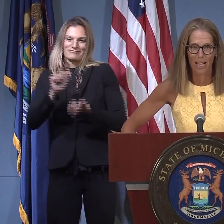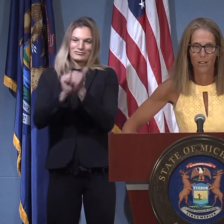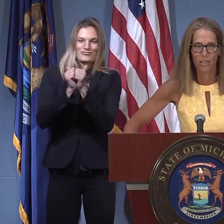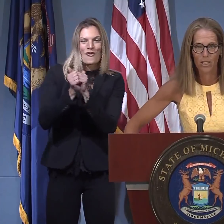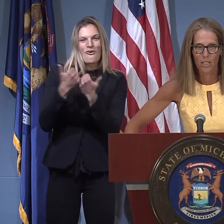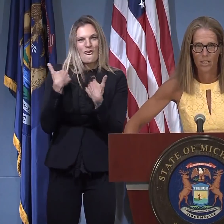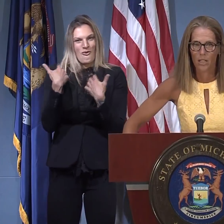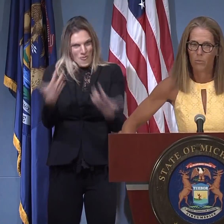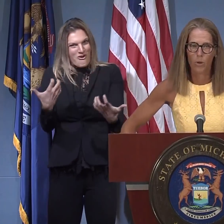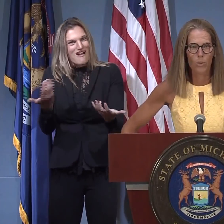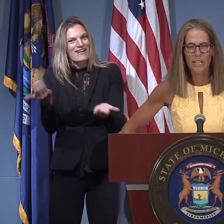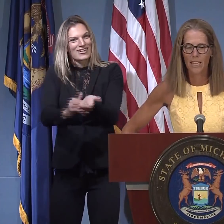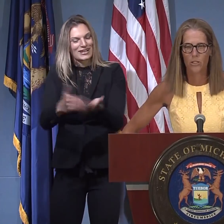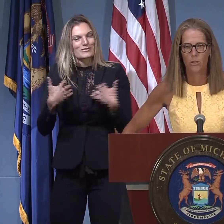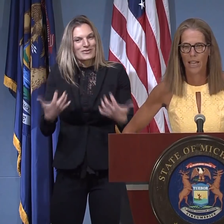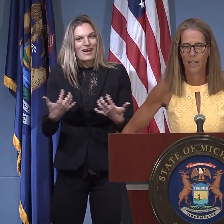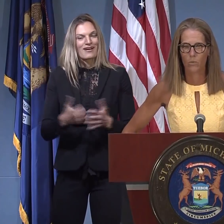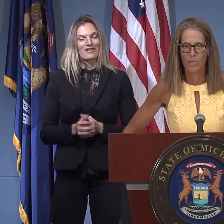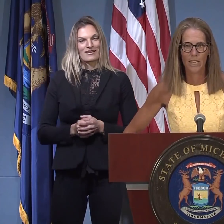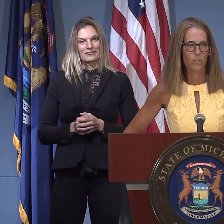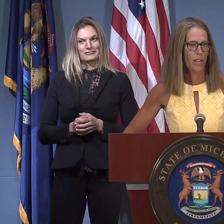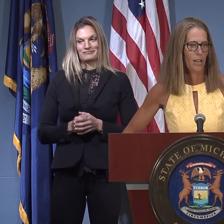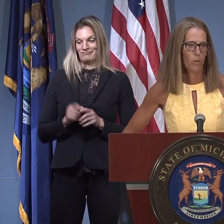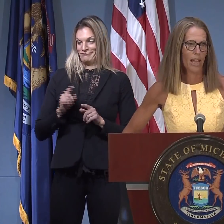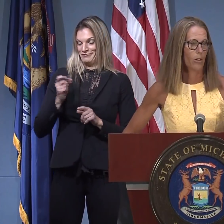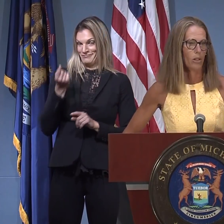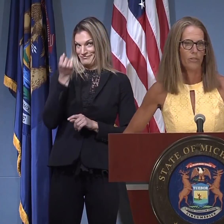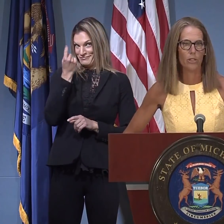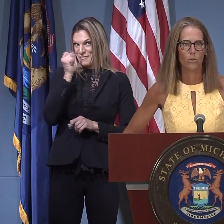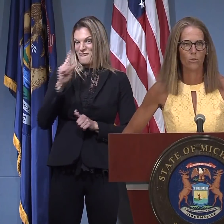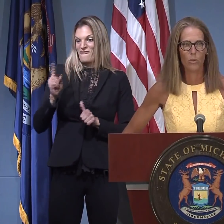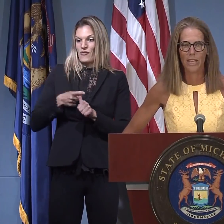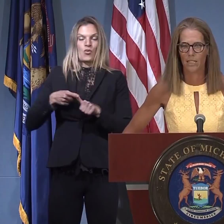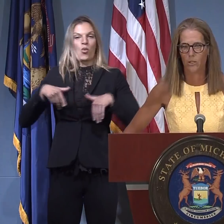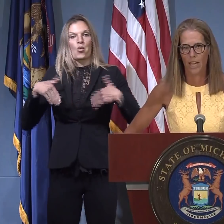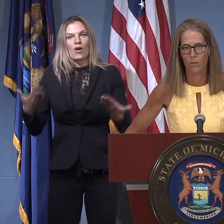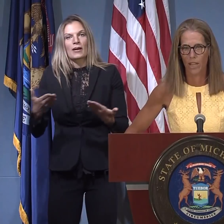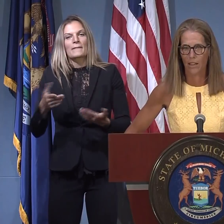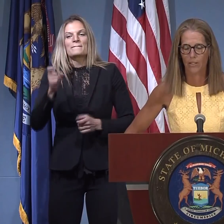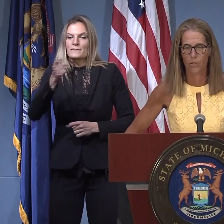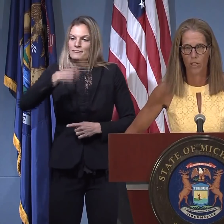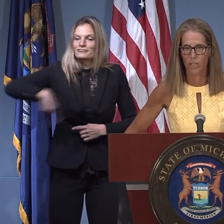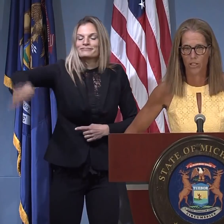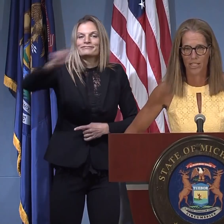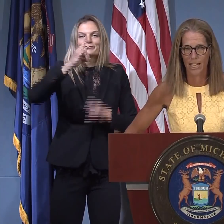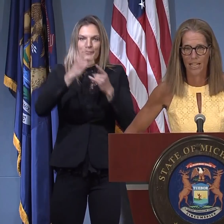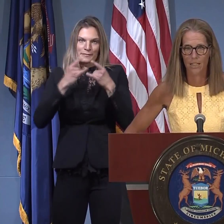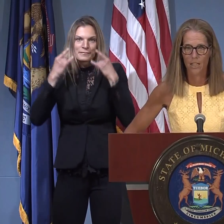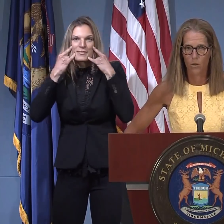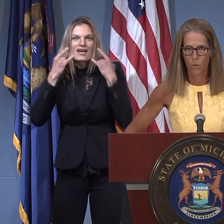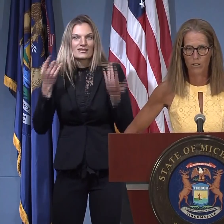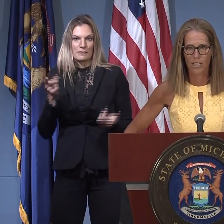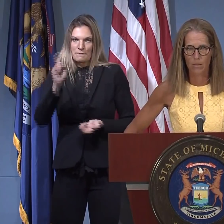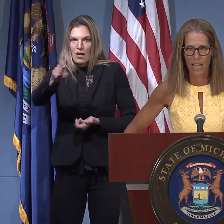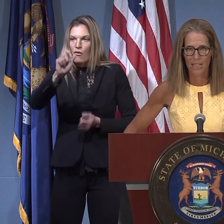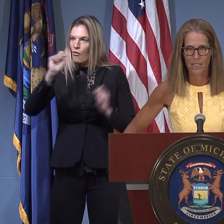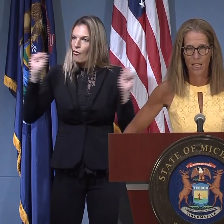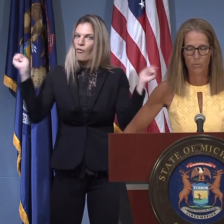OUR UNIVERSITIES TO OPEN. WE WOULD LOVE TO PLAY THOSE. WE DOON THAT.